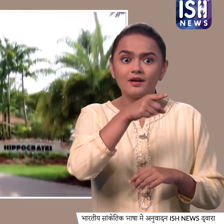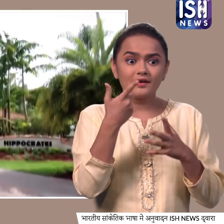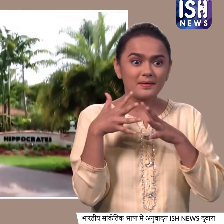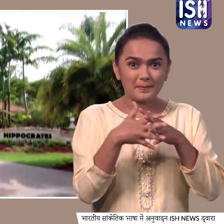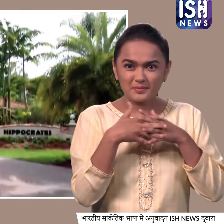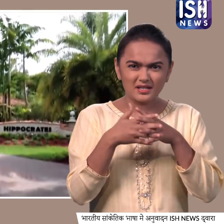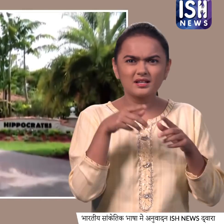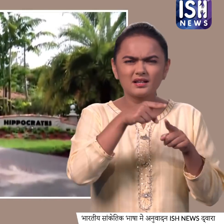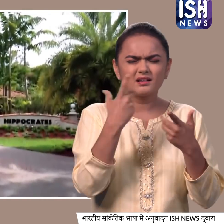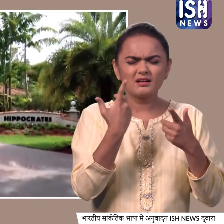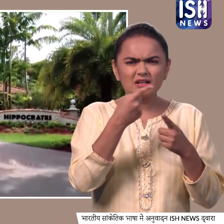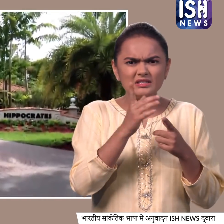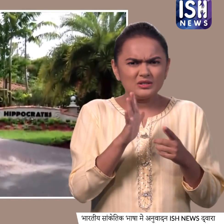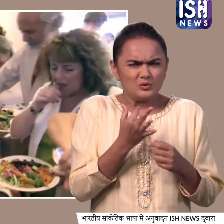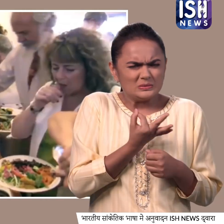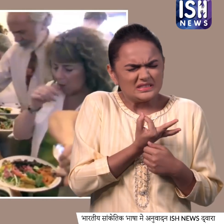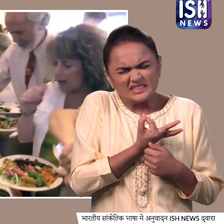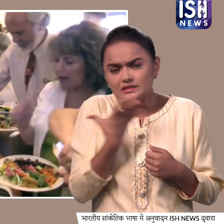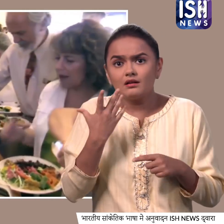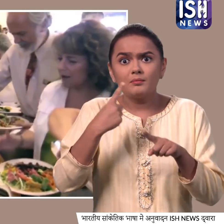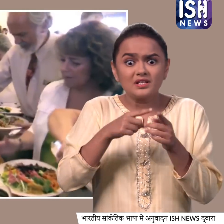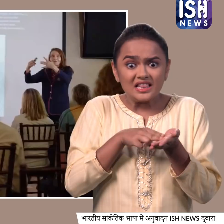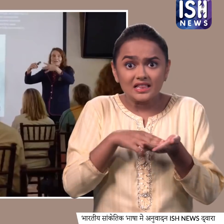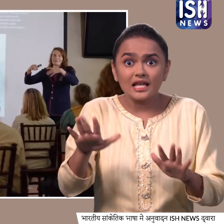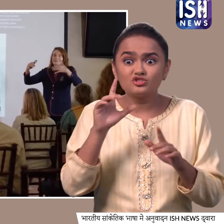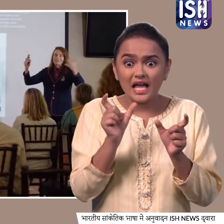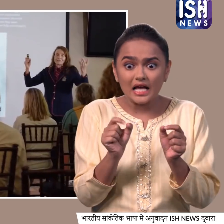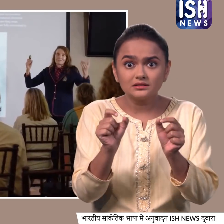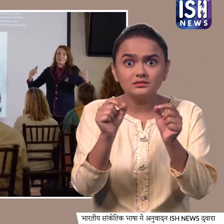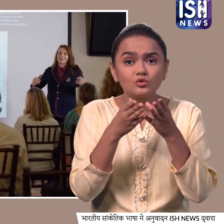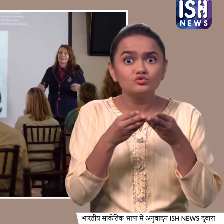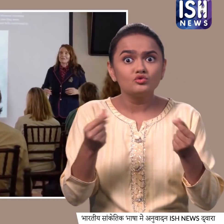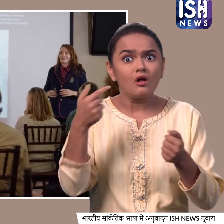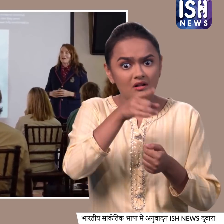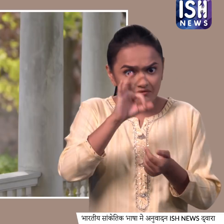It's a highly prestigious natural cancer healing institute